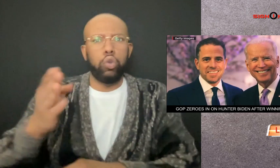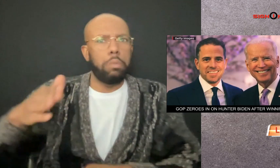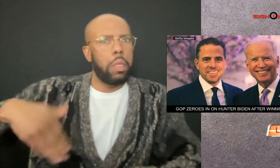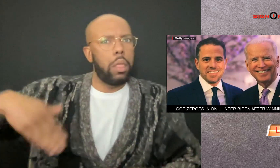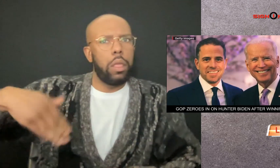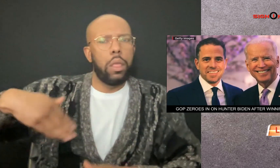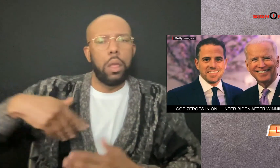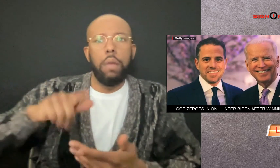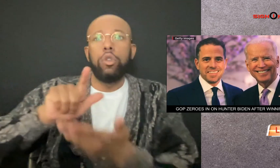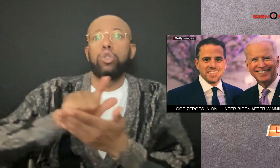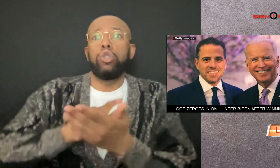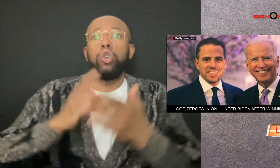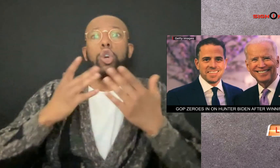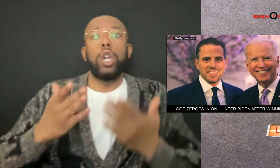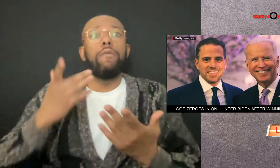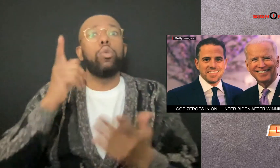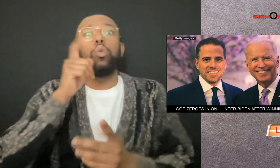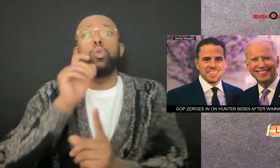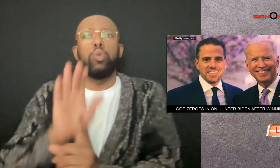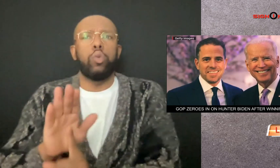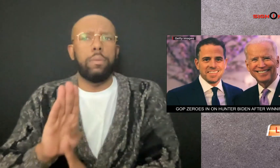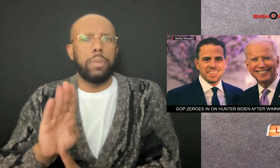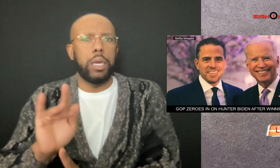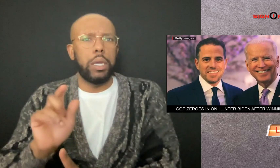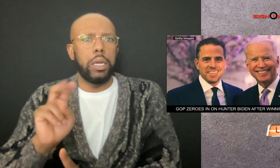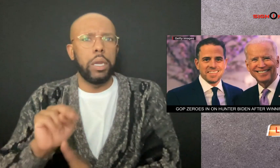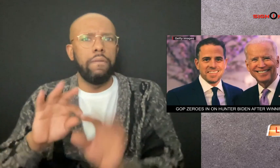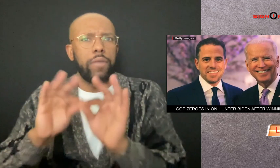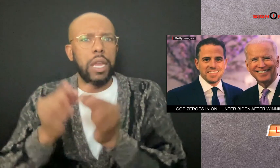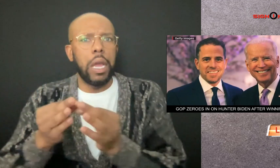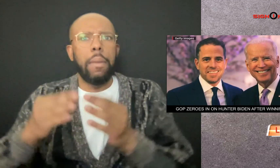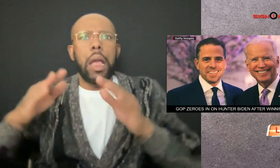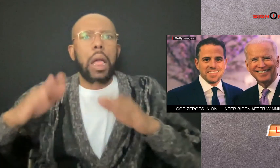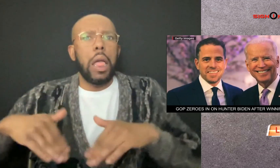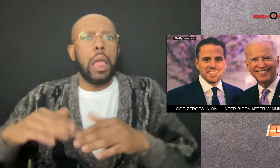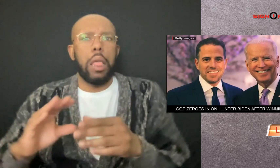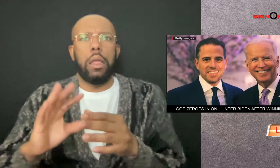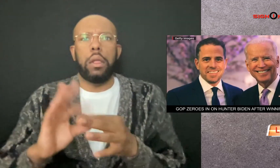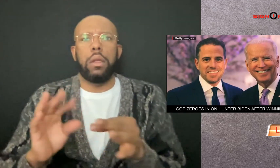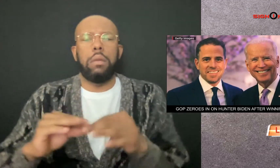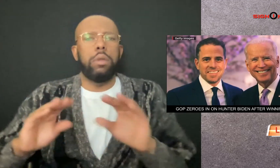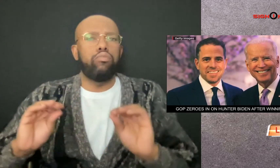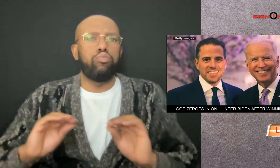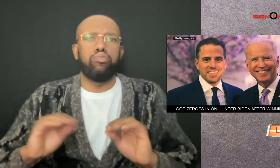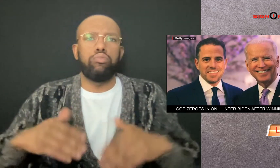but he has not faced any charges yet and attorneys for the Biden family have not commented